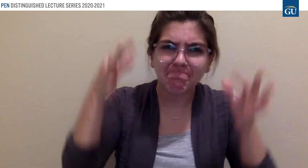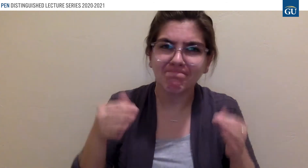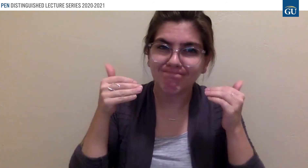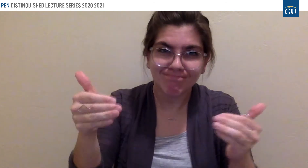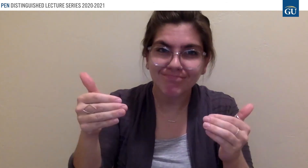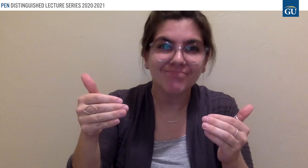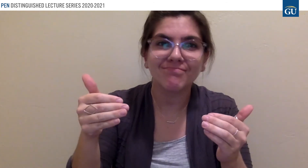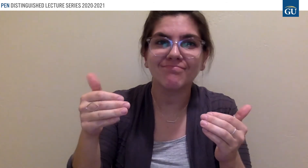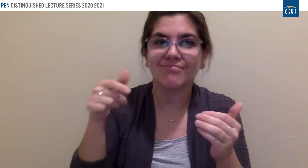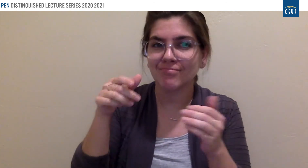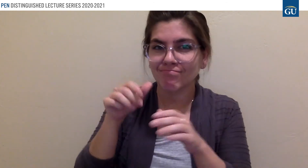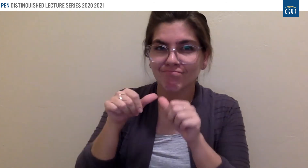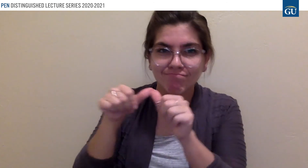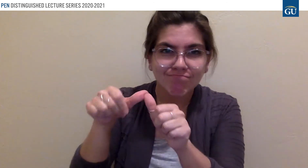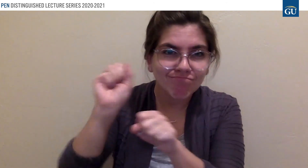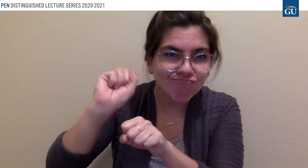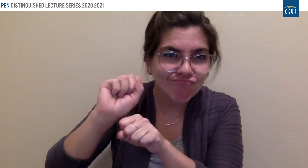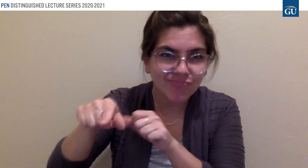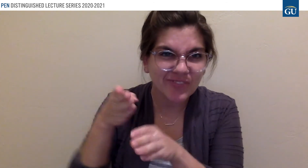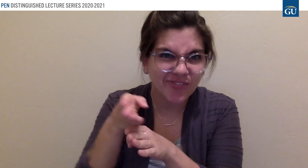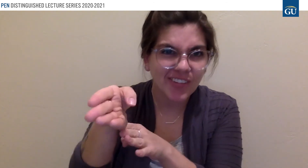How did you discover your passion to spend a life in science?